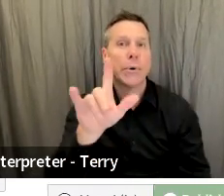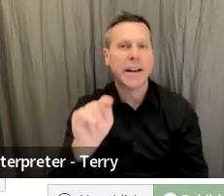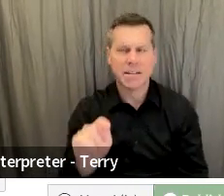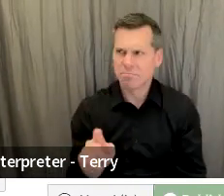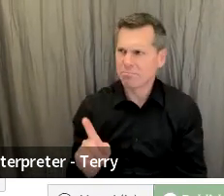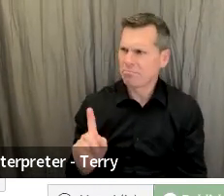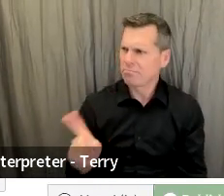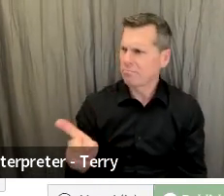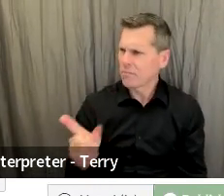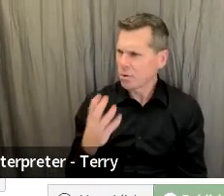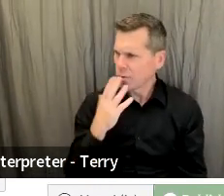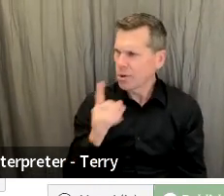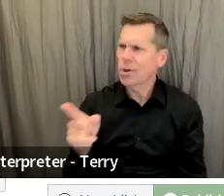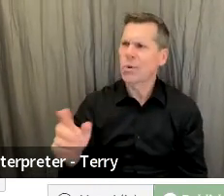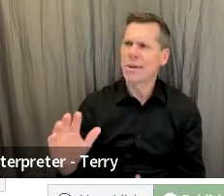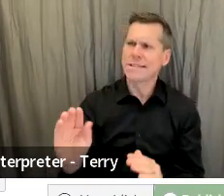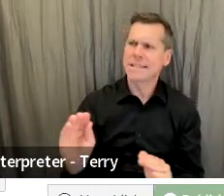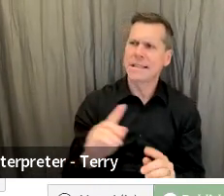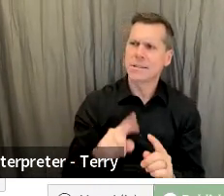was teaching the unit on a response testing